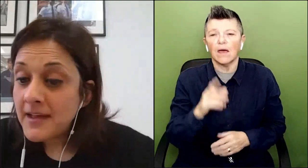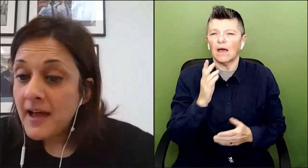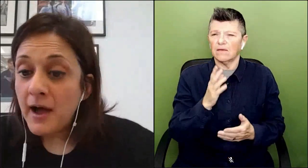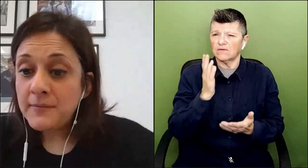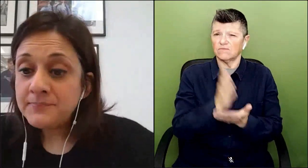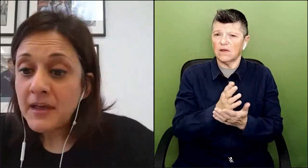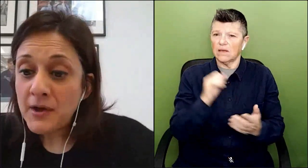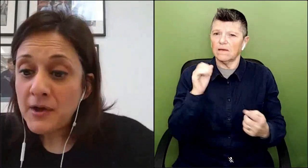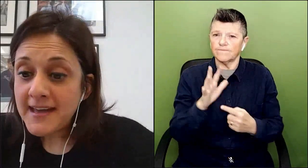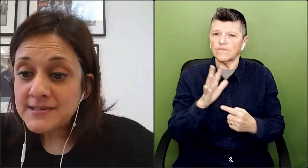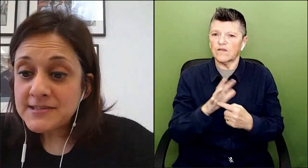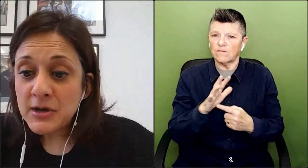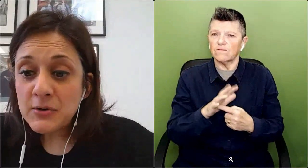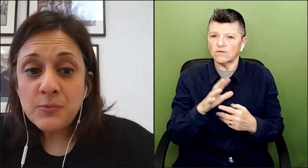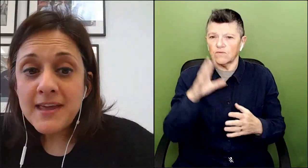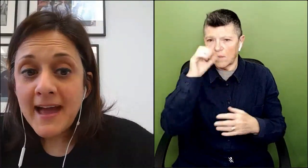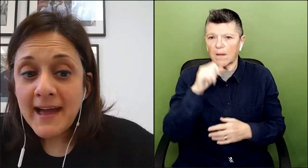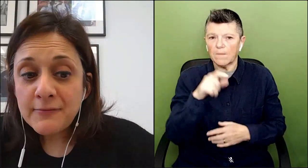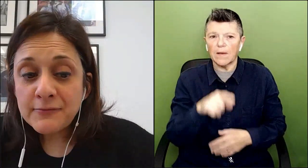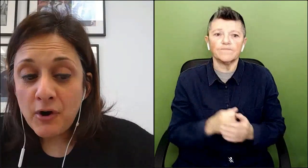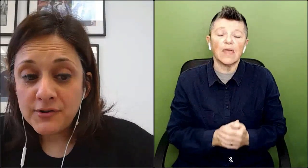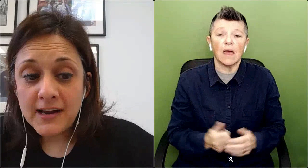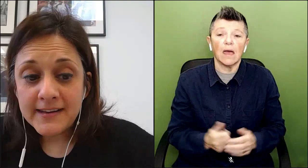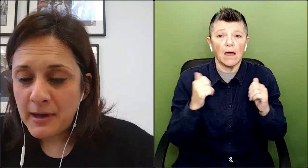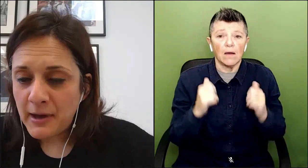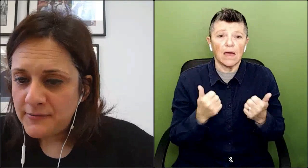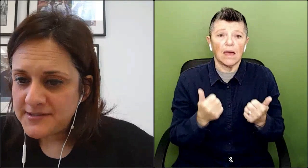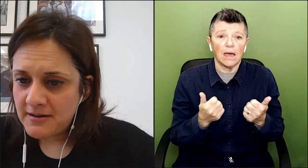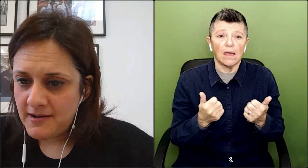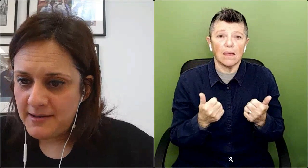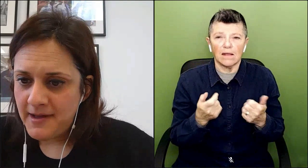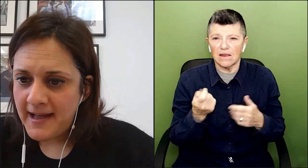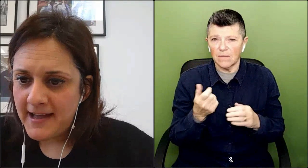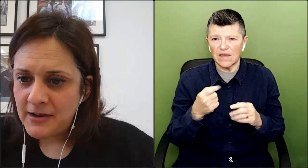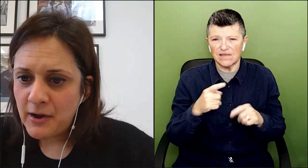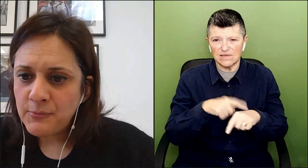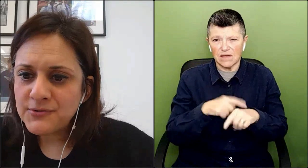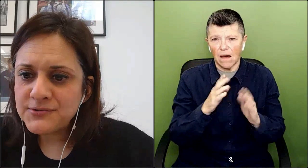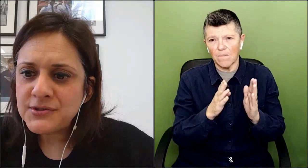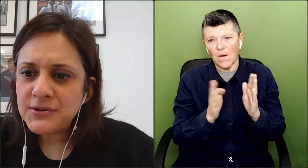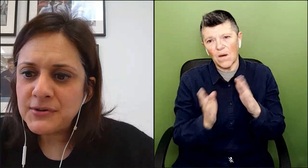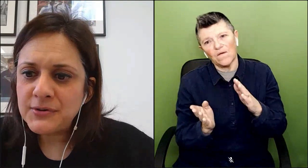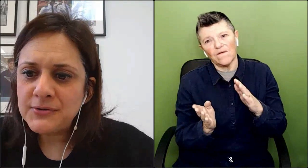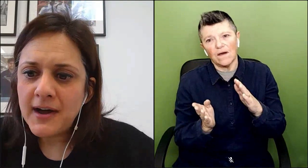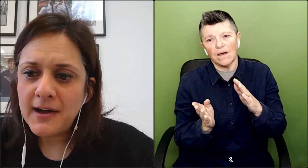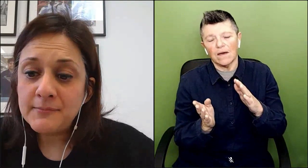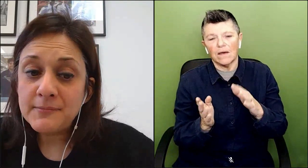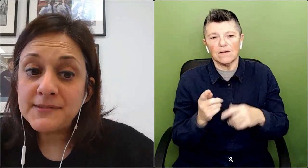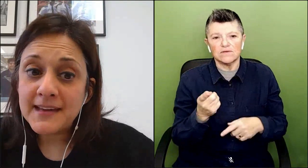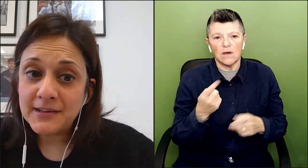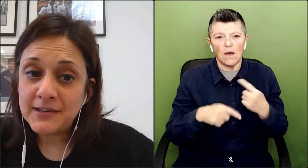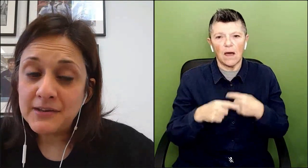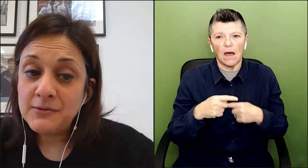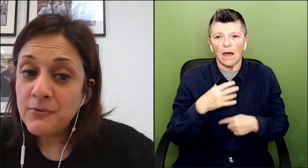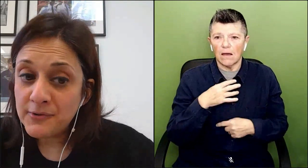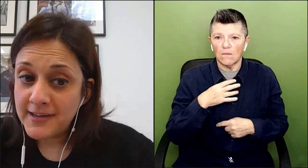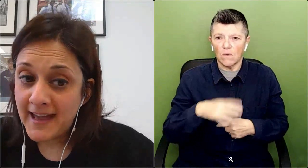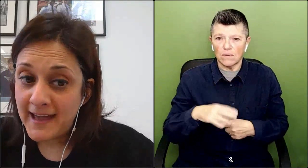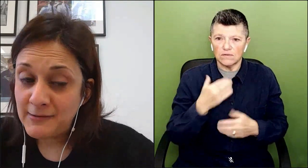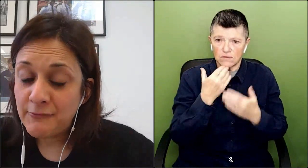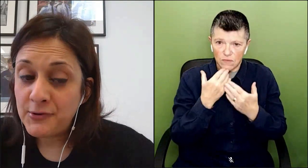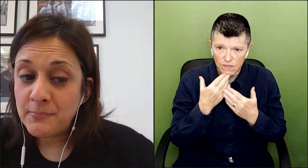Okay, so we have gone a little bit over time, and I want to thank you all again for your